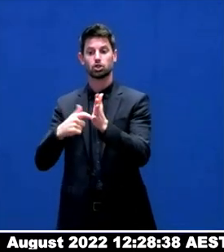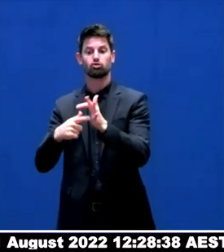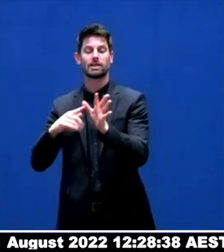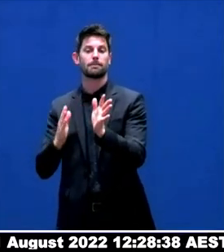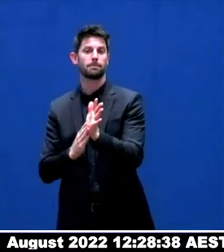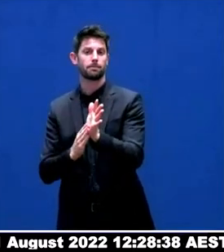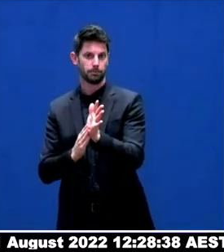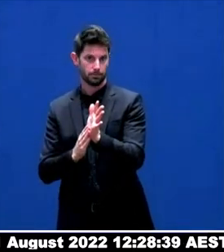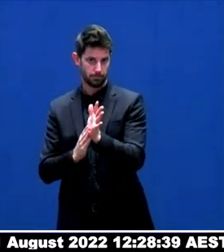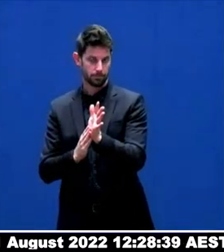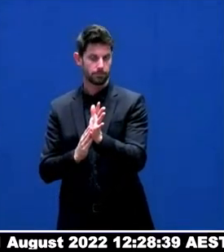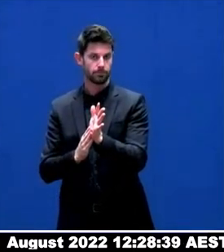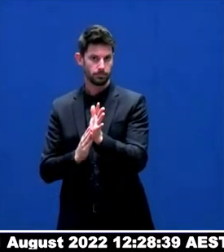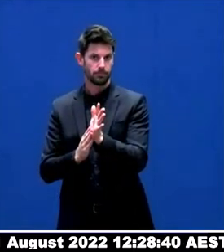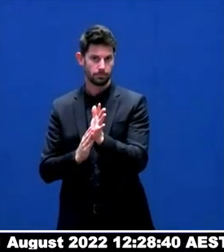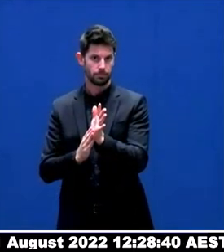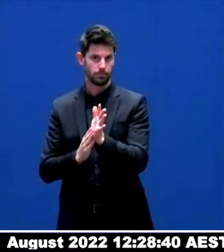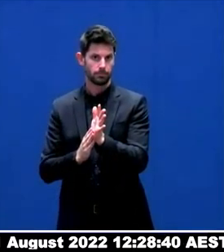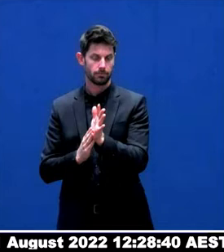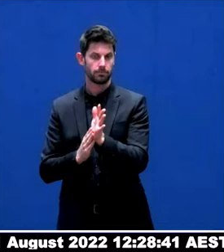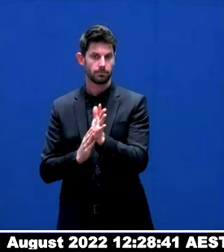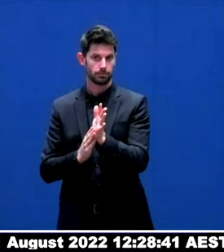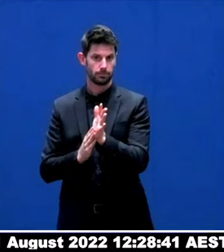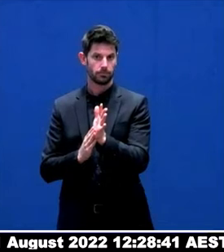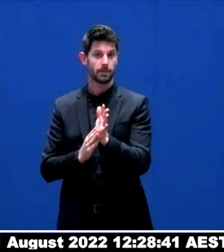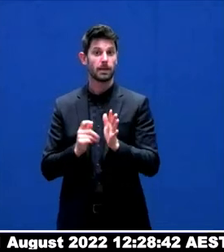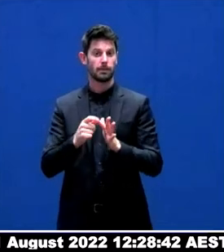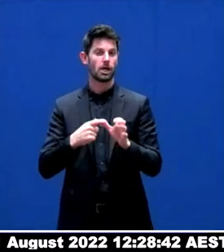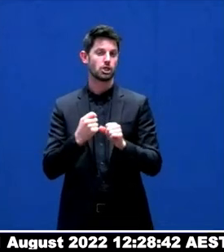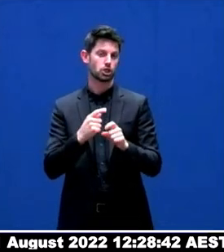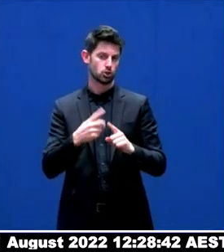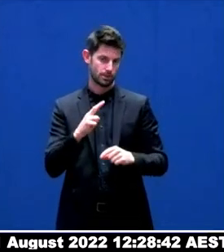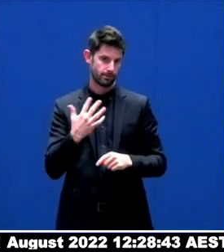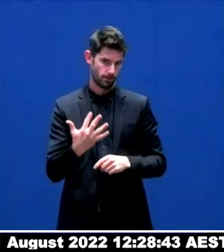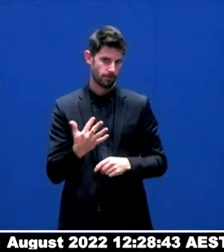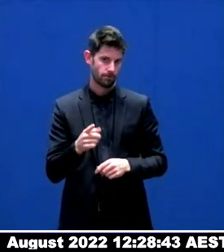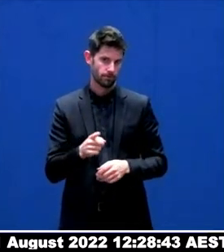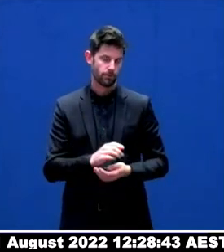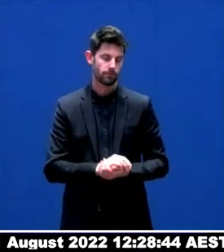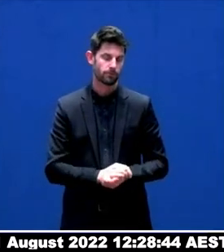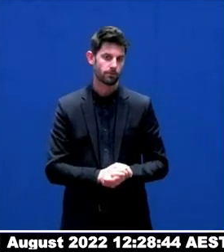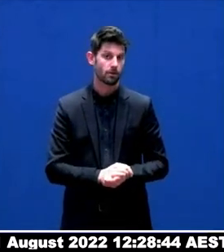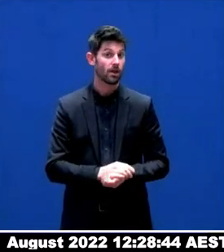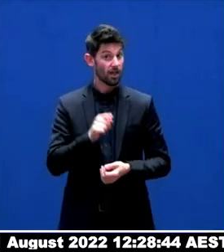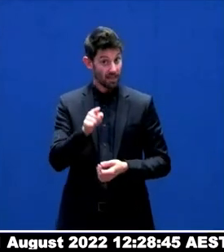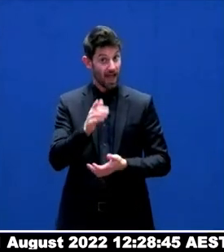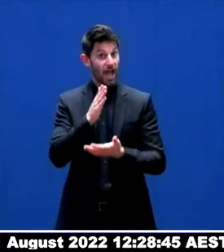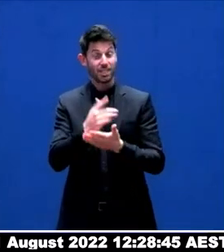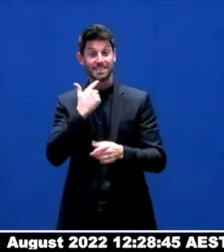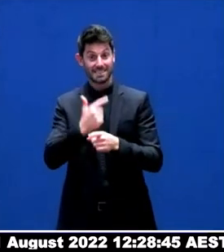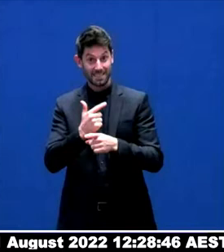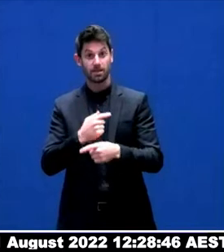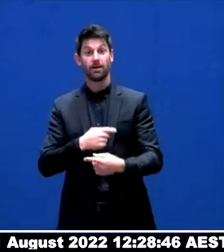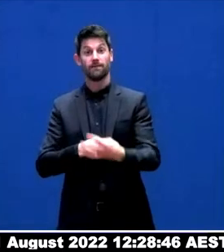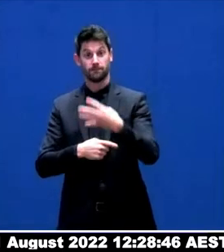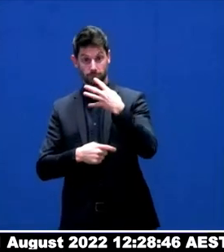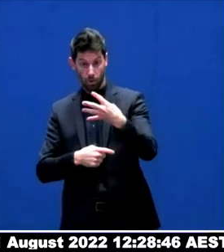And that does identify four percent of people